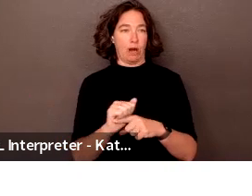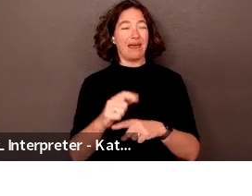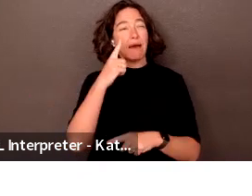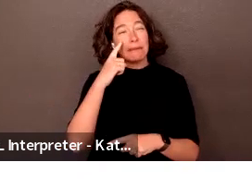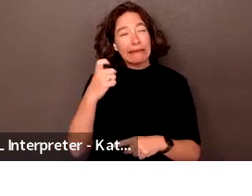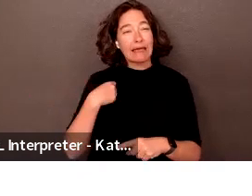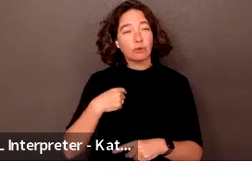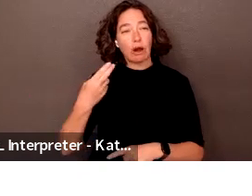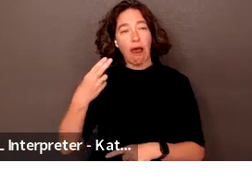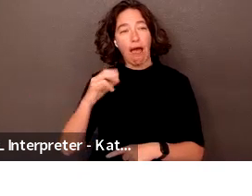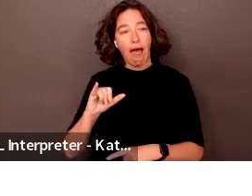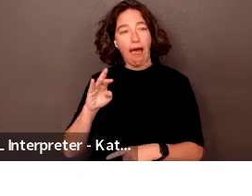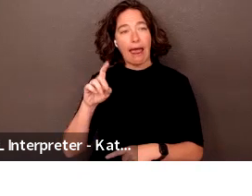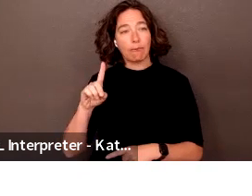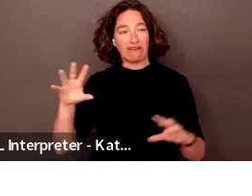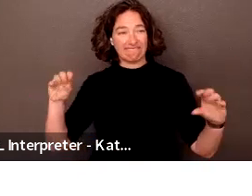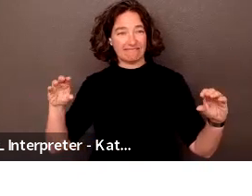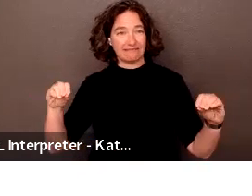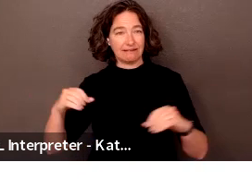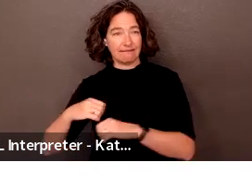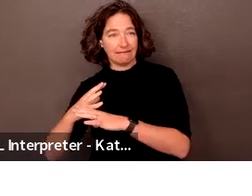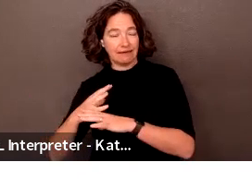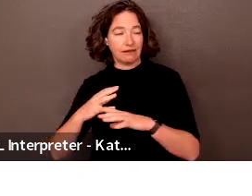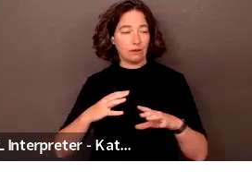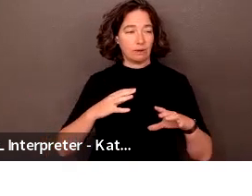we're able to keep growing from it. With that, safety exits, restrooms, all